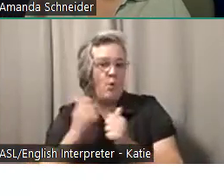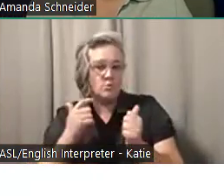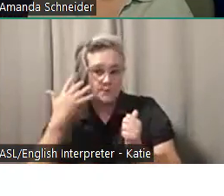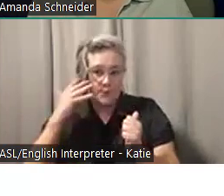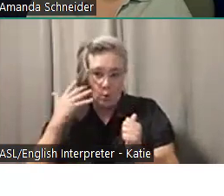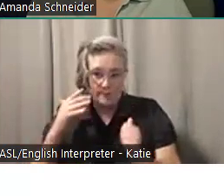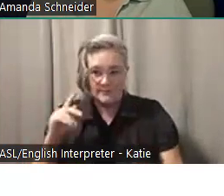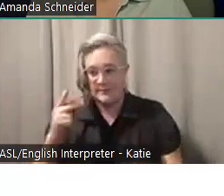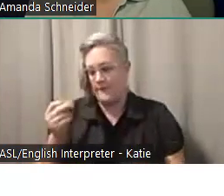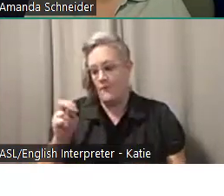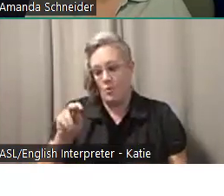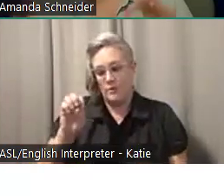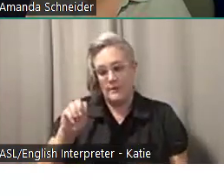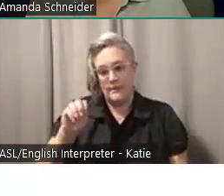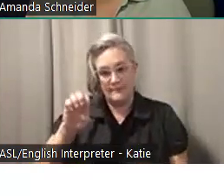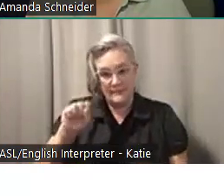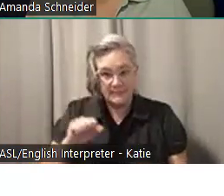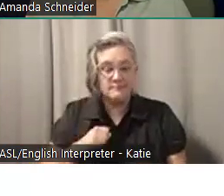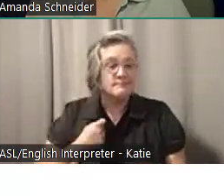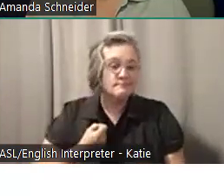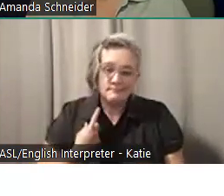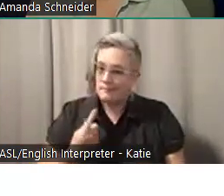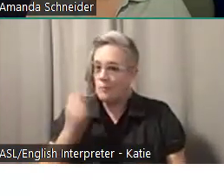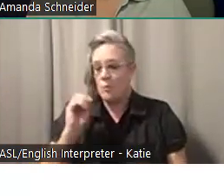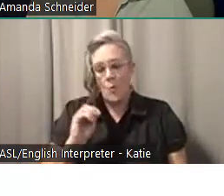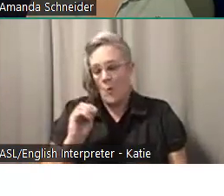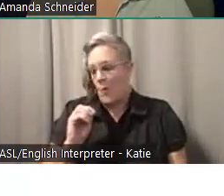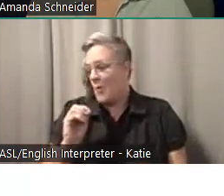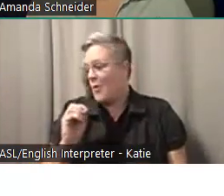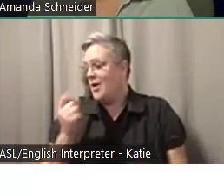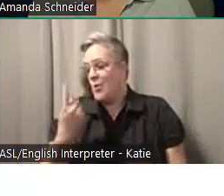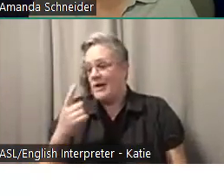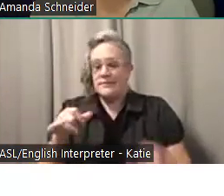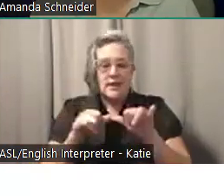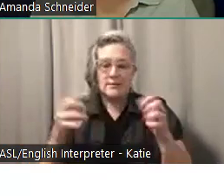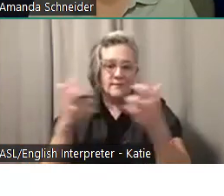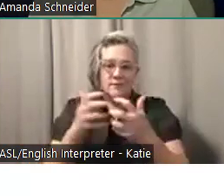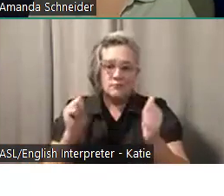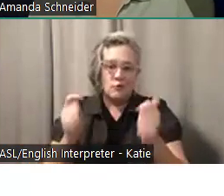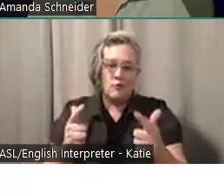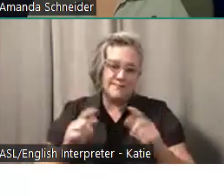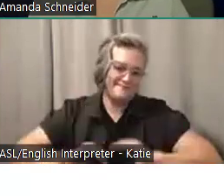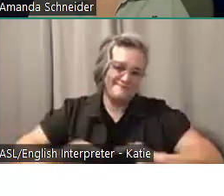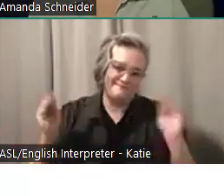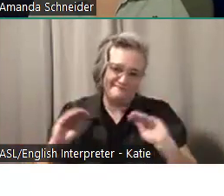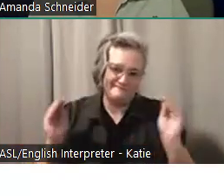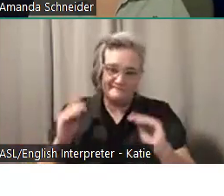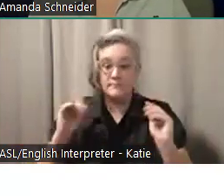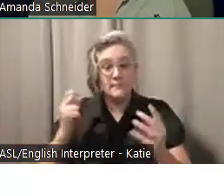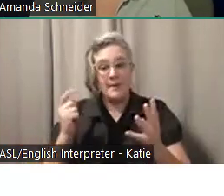So again, there… there is no one-size-fits-all approach here. You may be using a combination of multiple strategies.